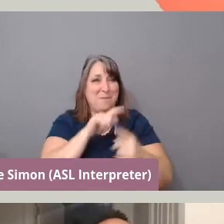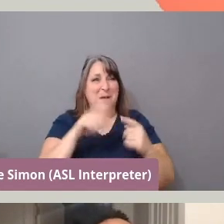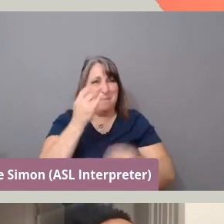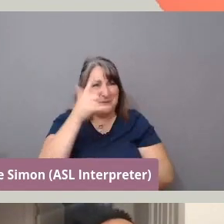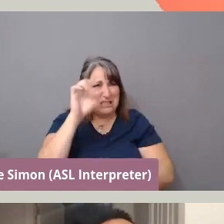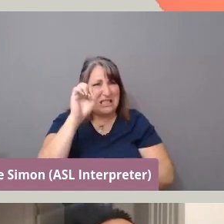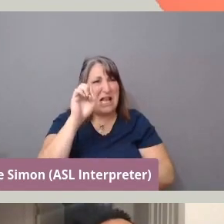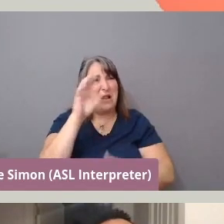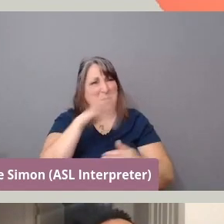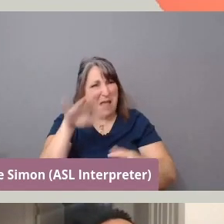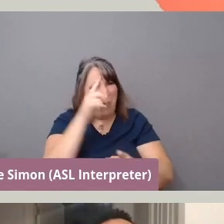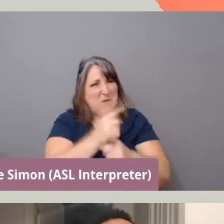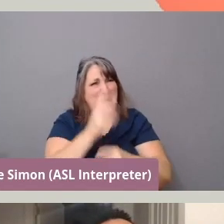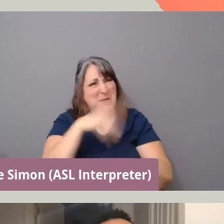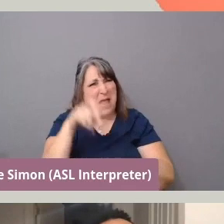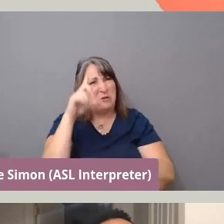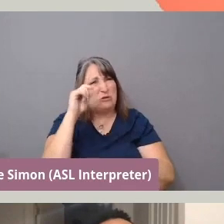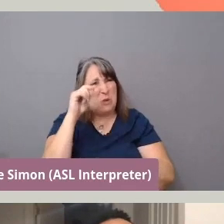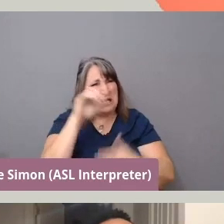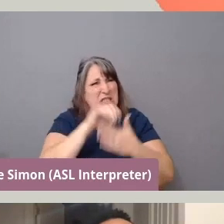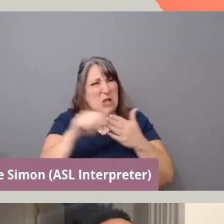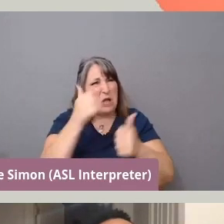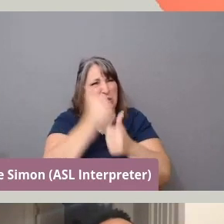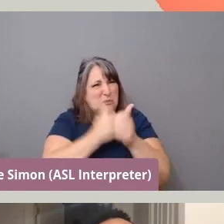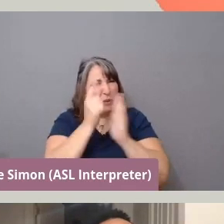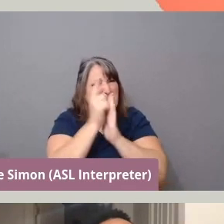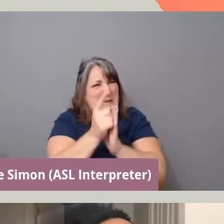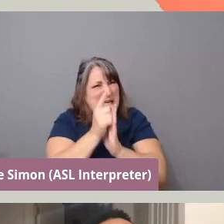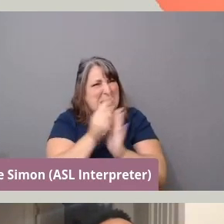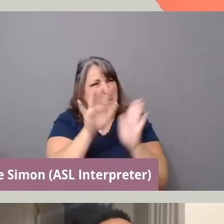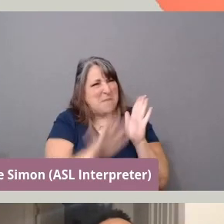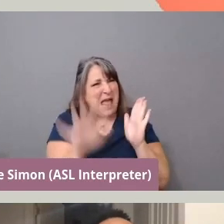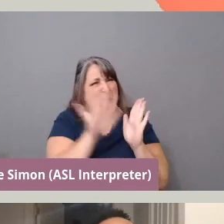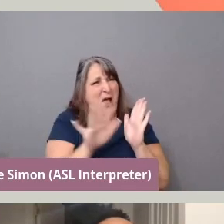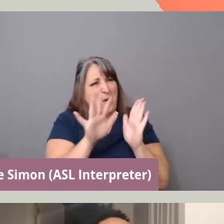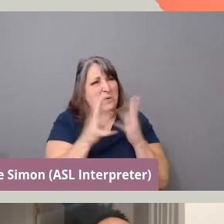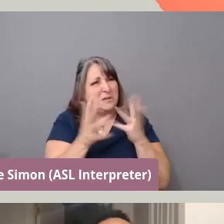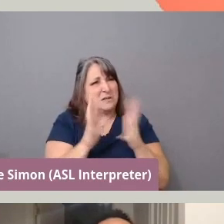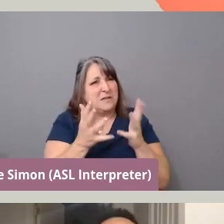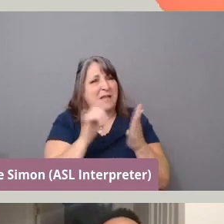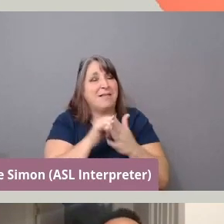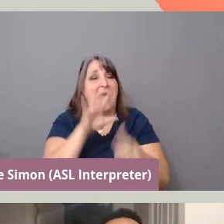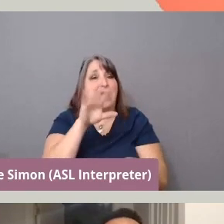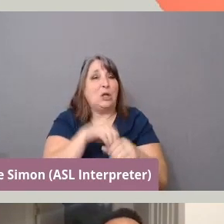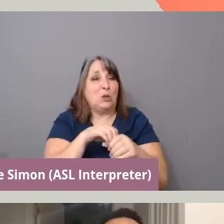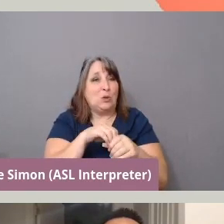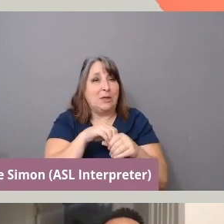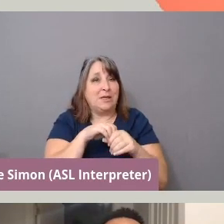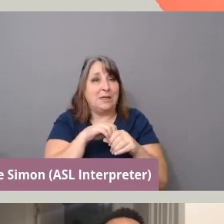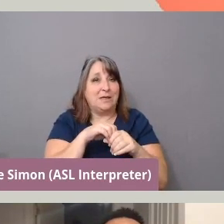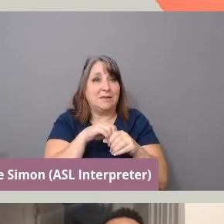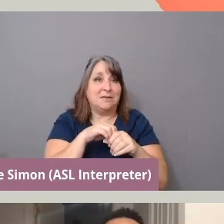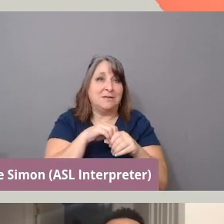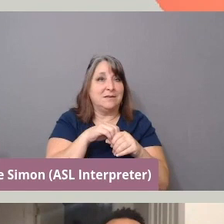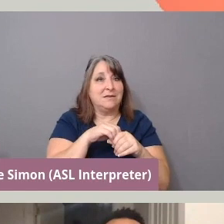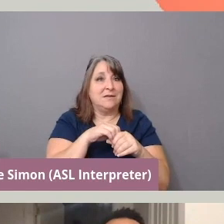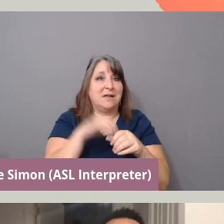like, $20 per minute. And that included-- that was a flat fee.